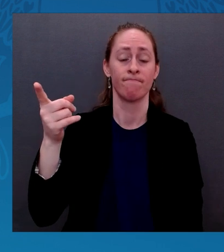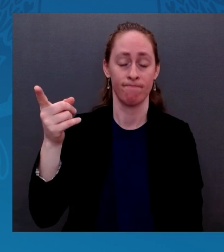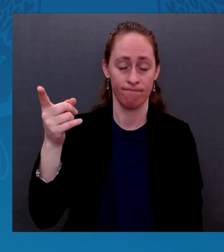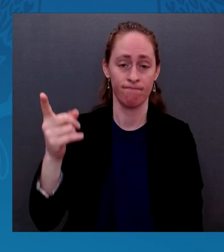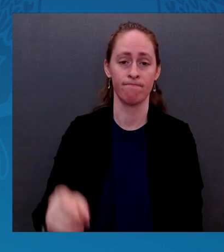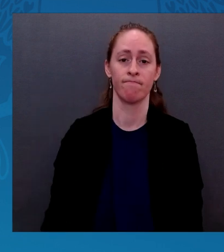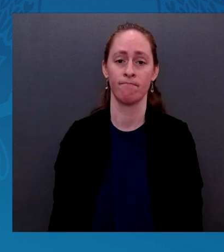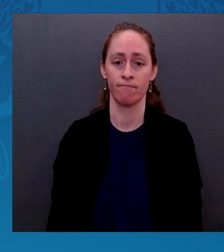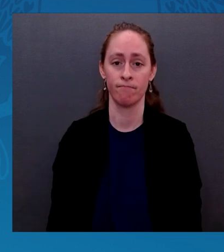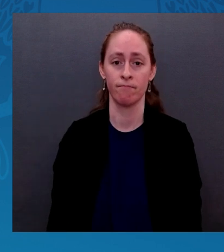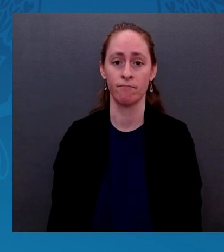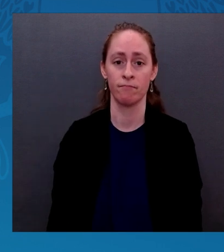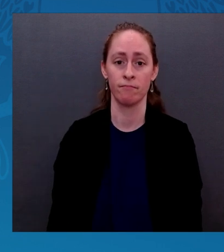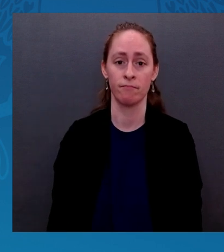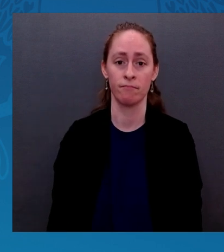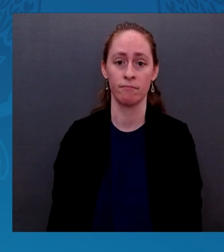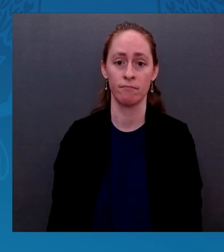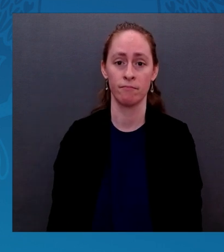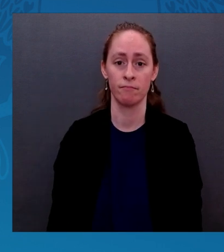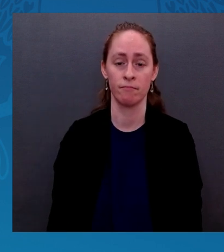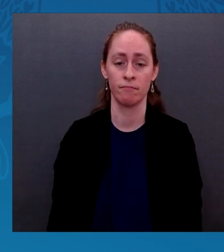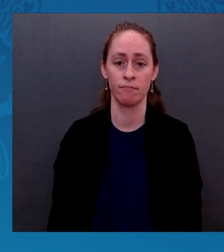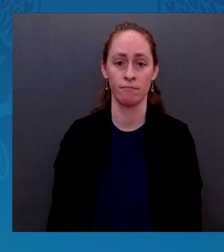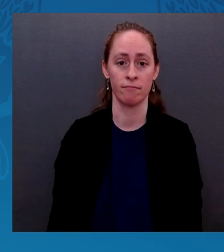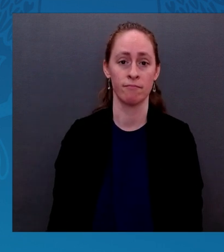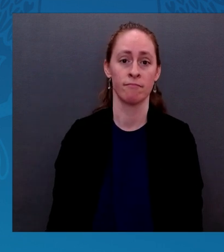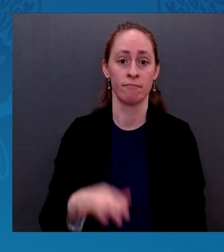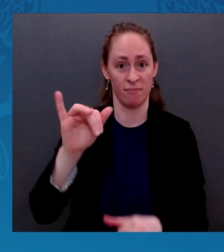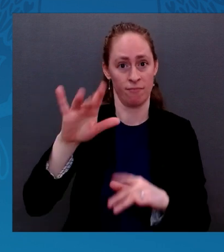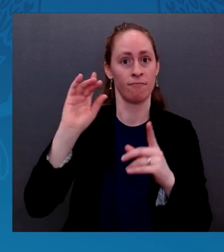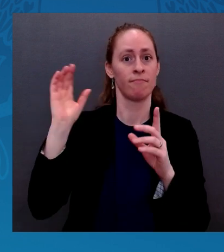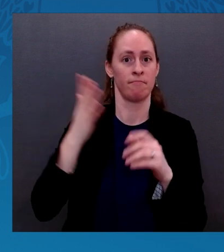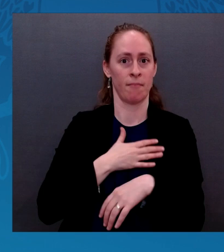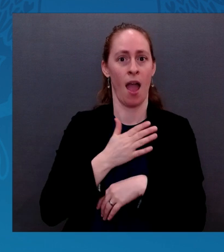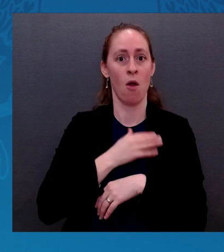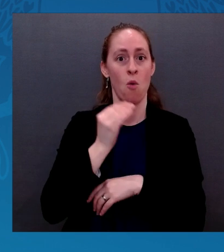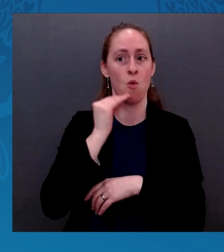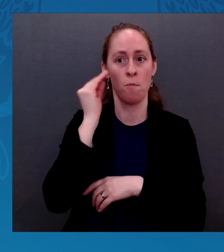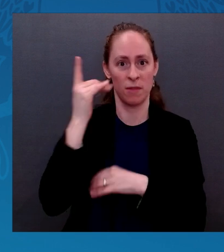In the beginning, it was a little hook up, but we came at week. We talked to the people.